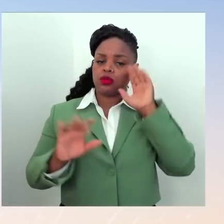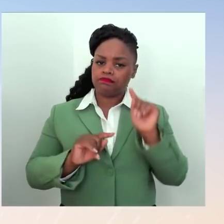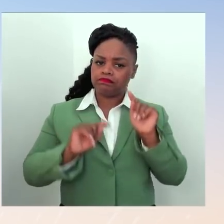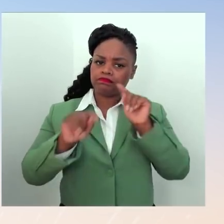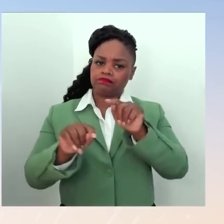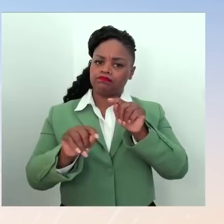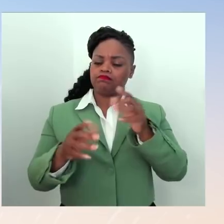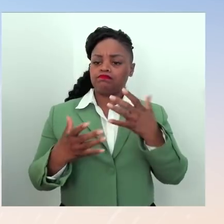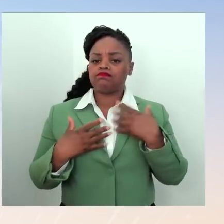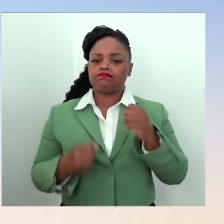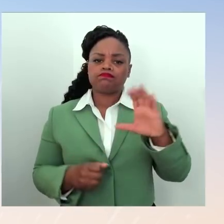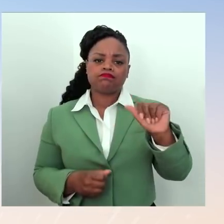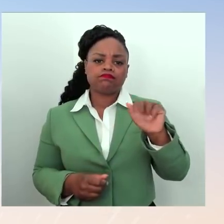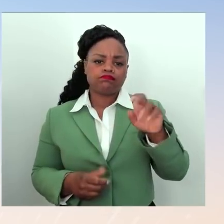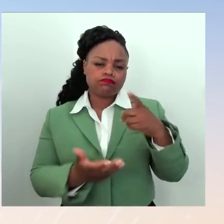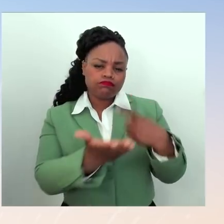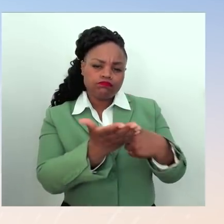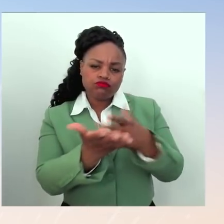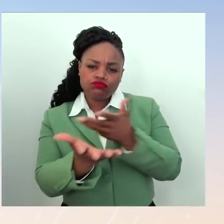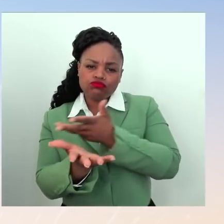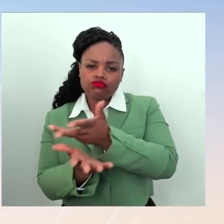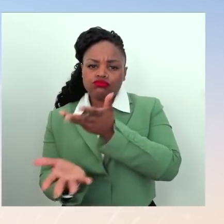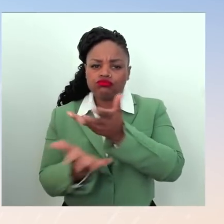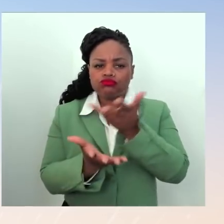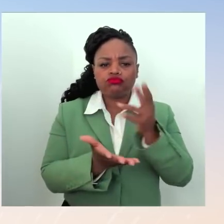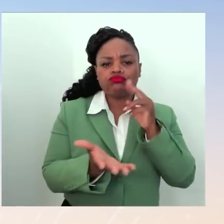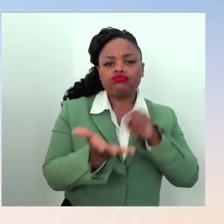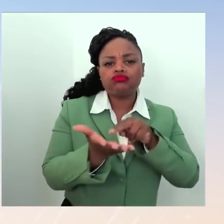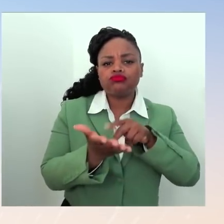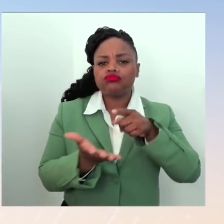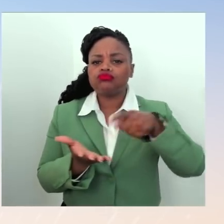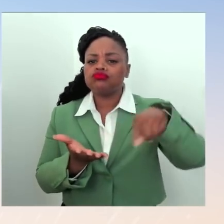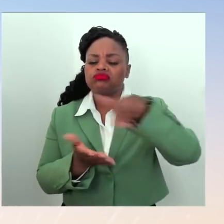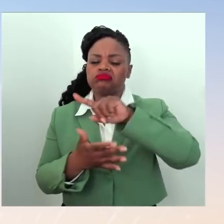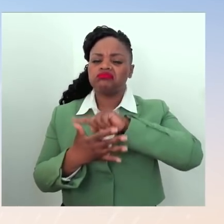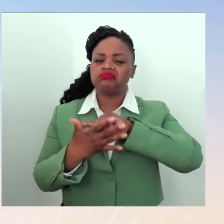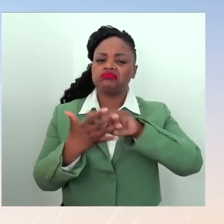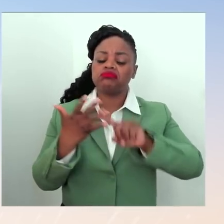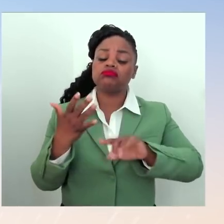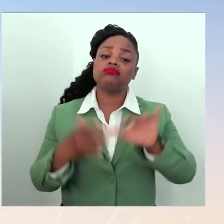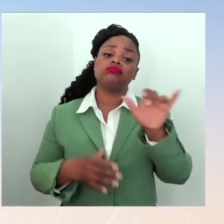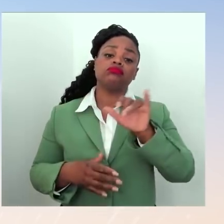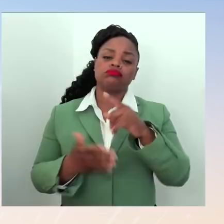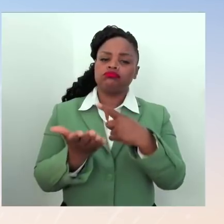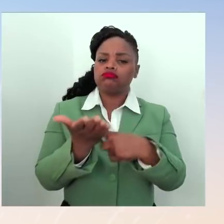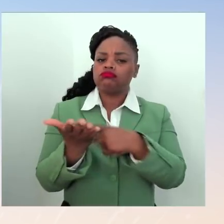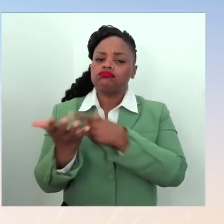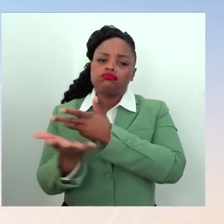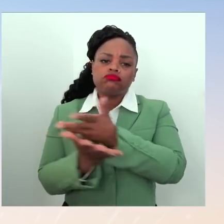They will also speak with veterans and patient advocates about different challenges facing the community. Then they will deliver remarks